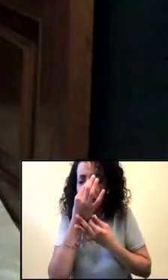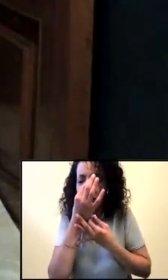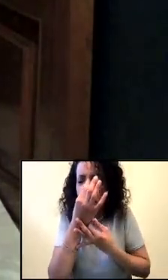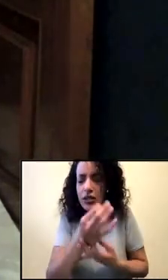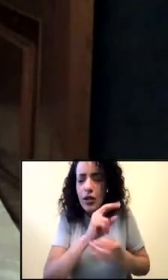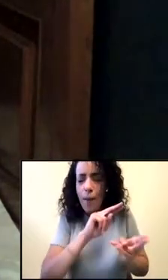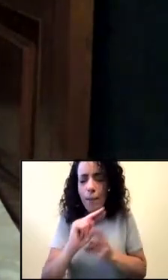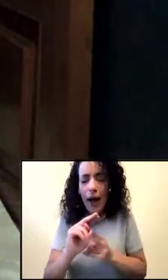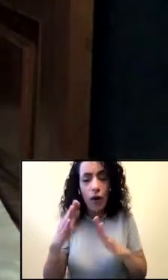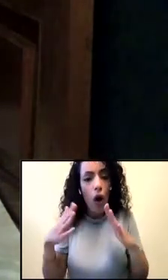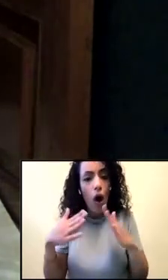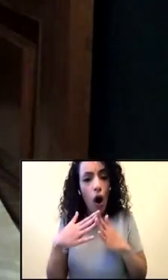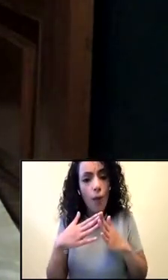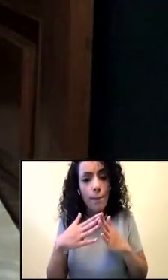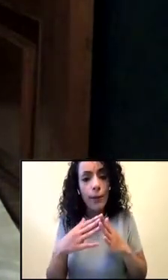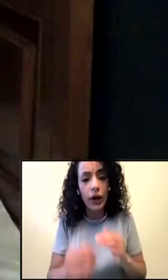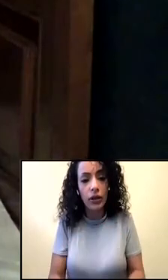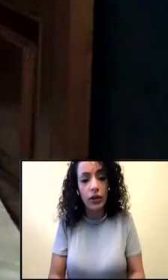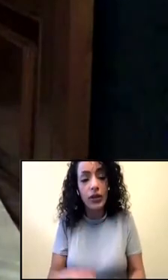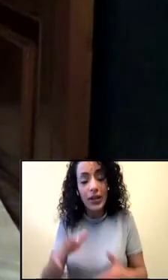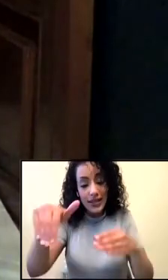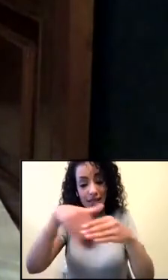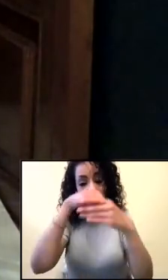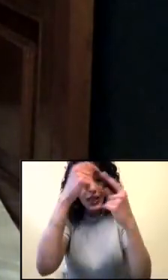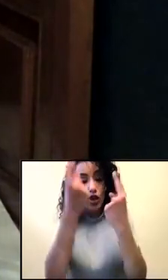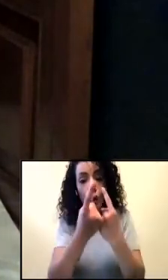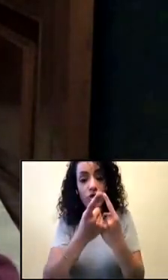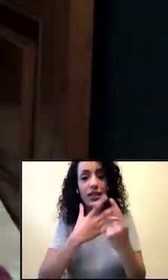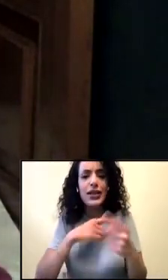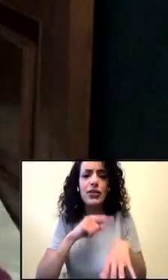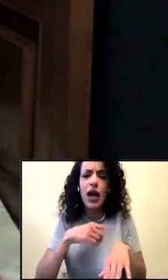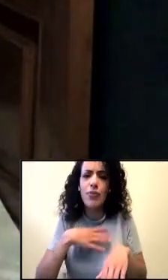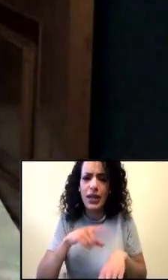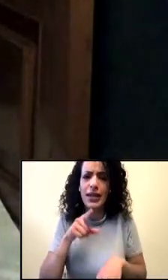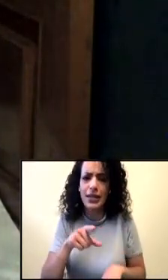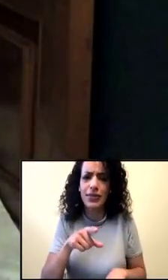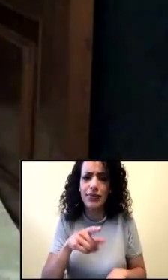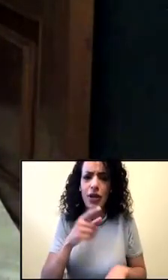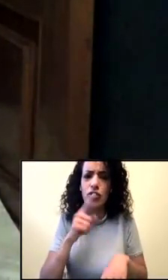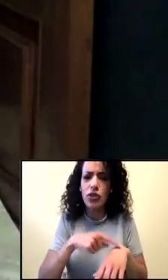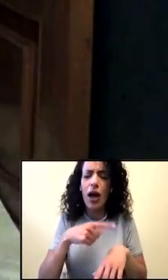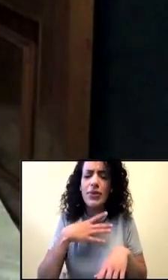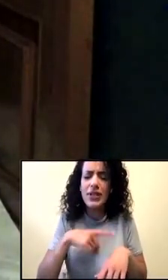that is infused within this object, and it takes time for a scholar to sit and listen, it takes